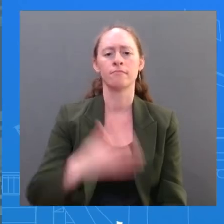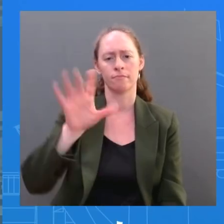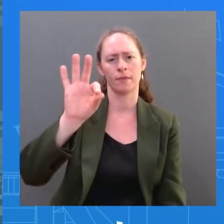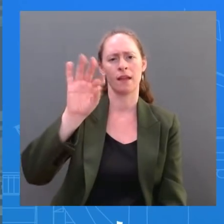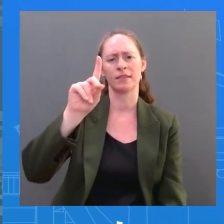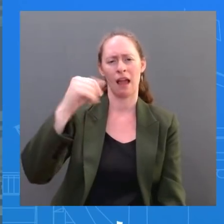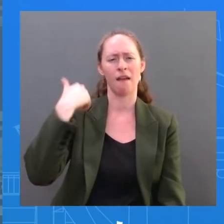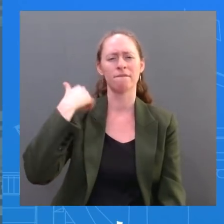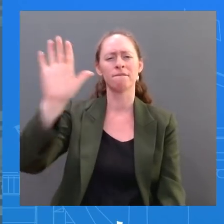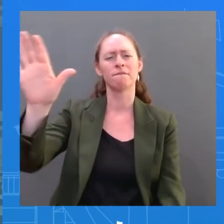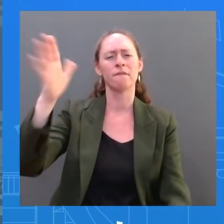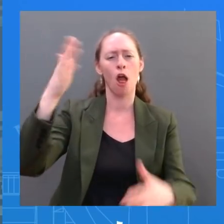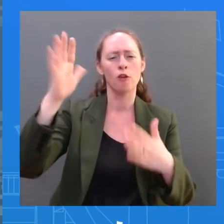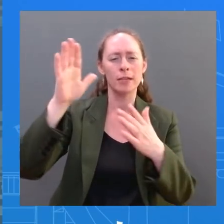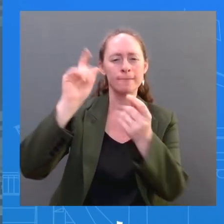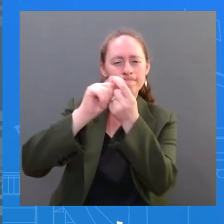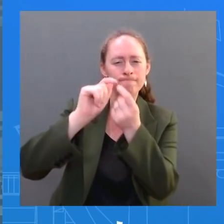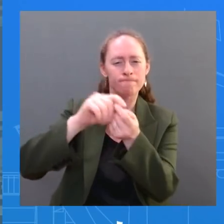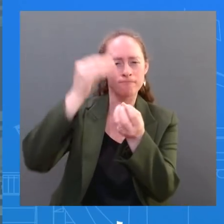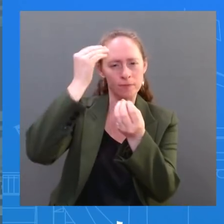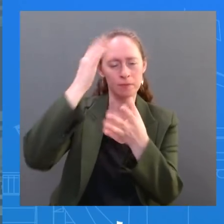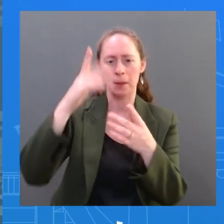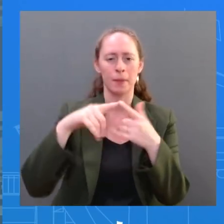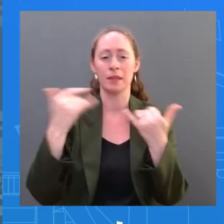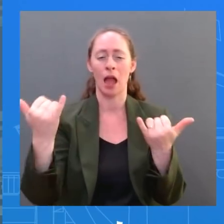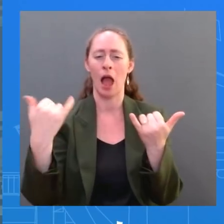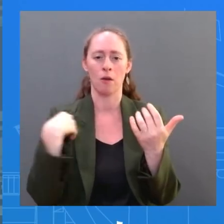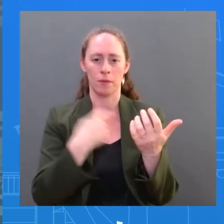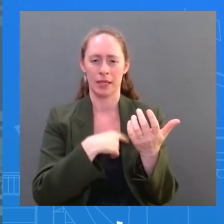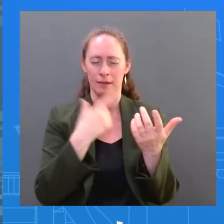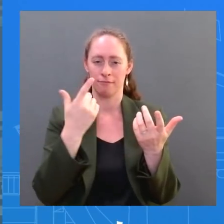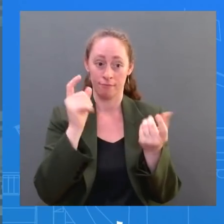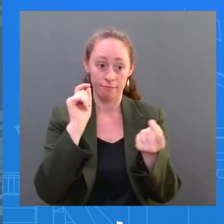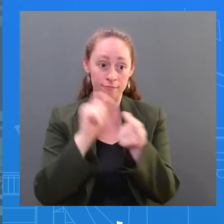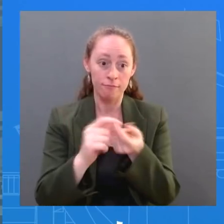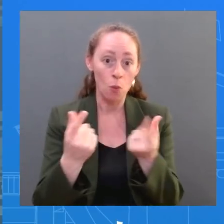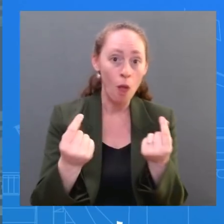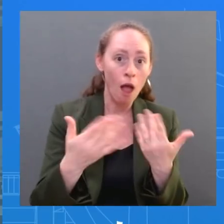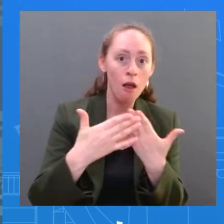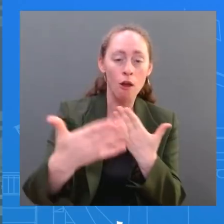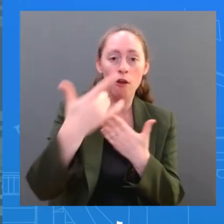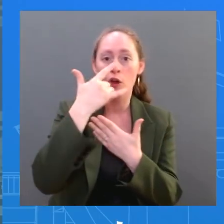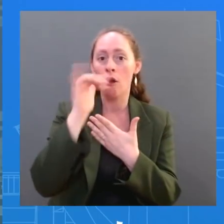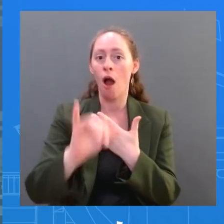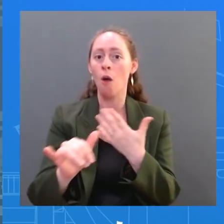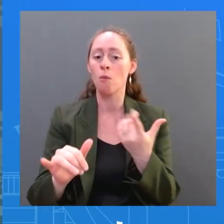But I would say: At present time, it is -- it is a pretty regulated medication.